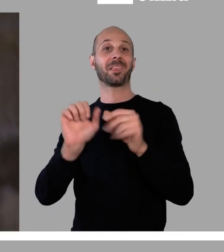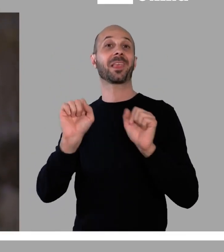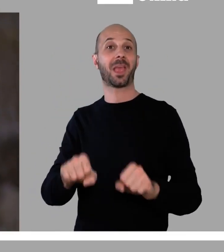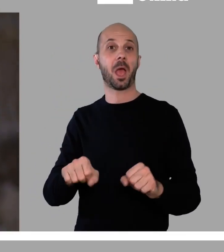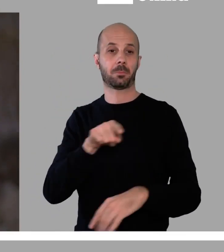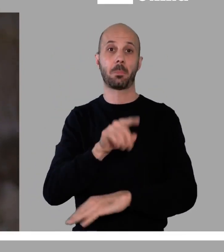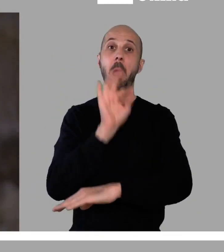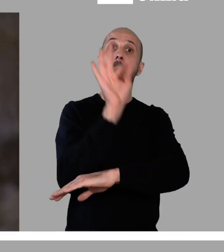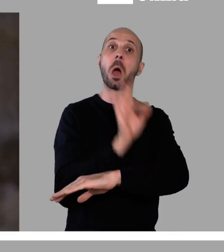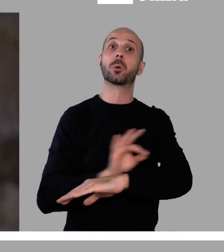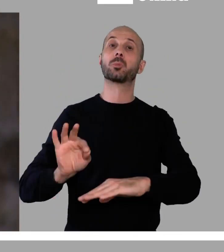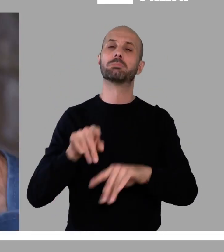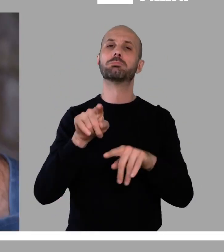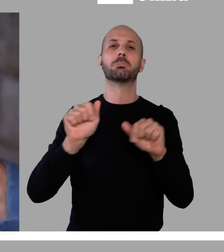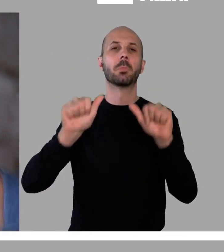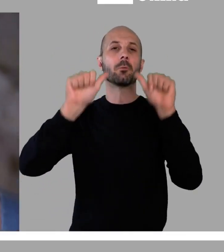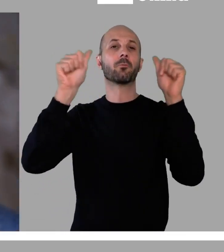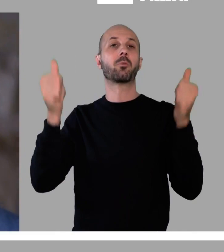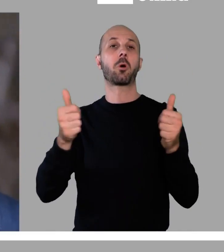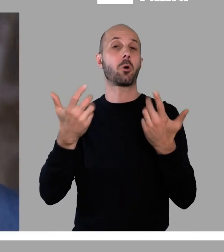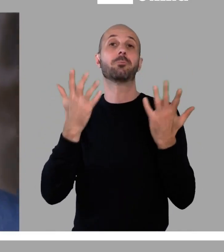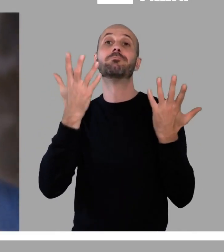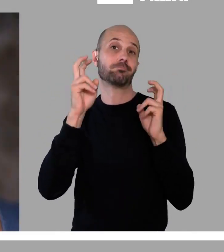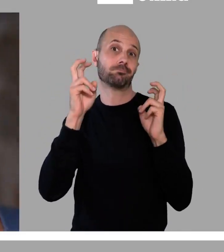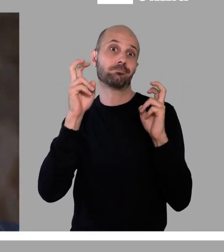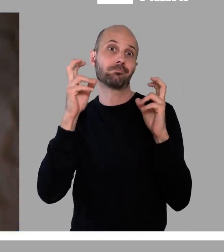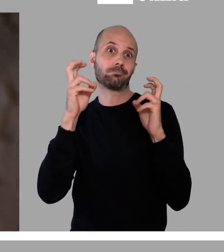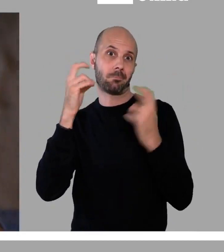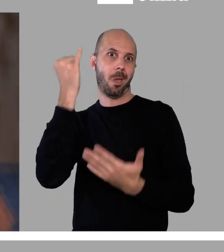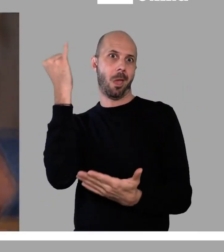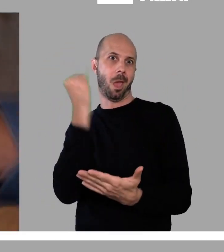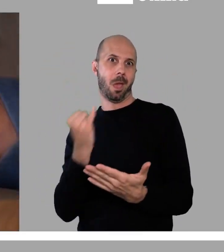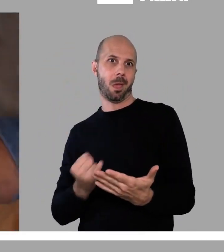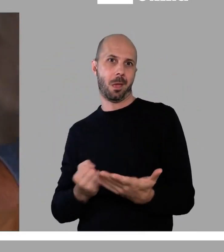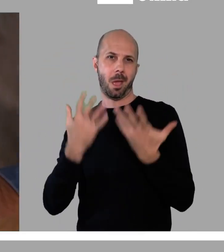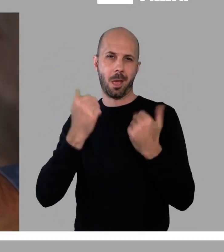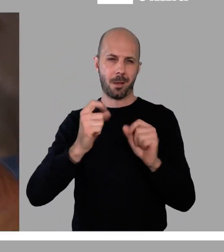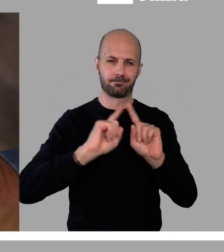and all our senses. I think that architecture is definitely